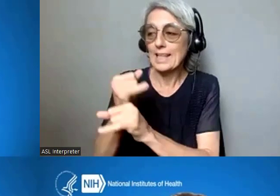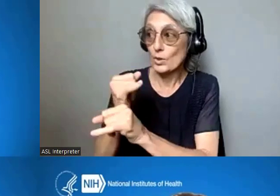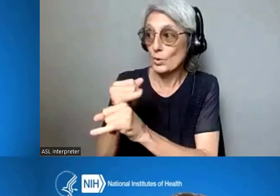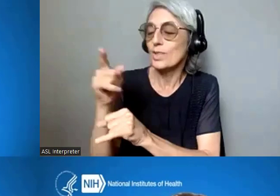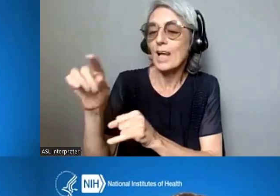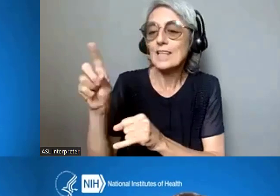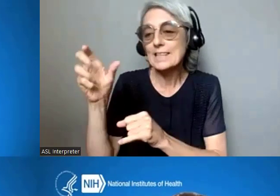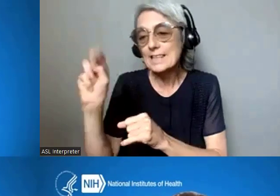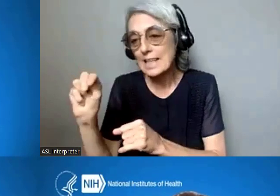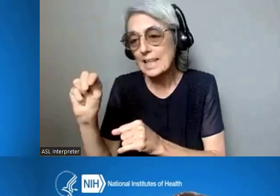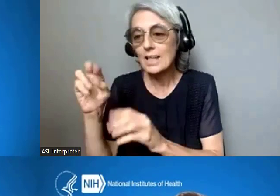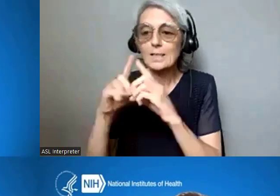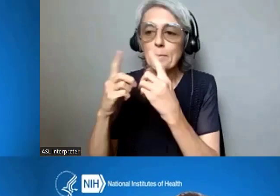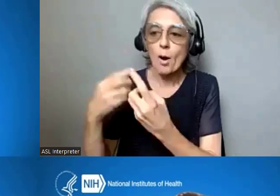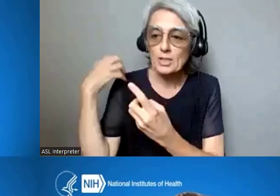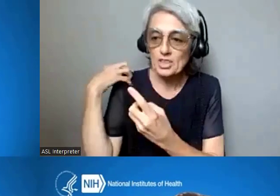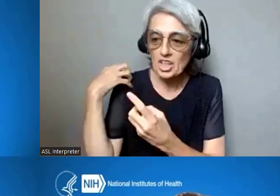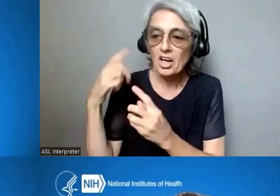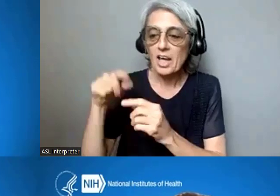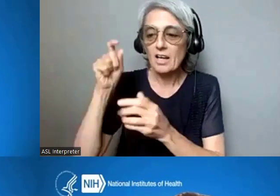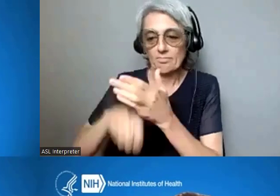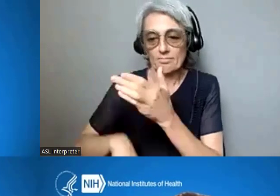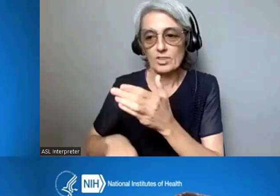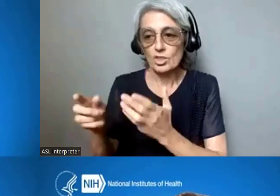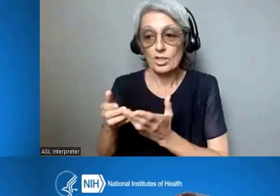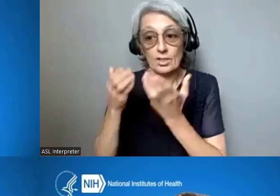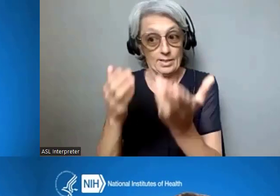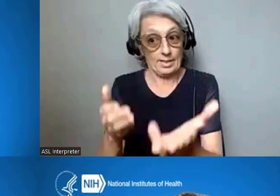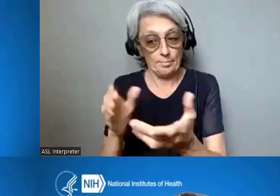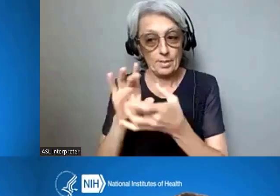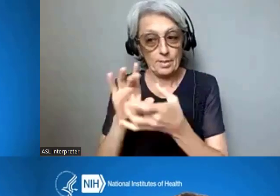and should be submitted according to the SF424 instructions.